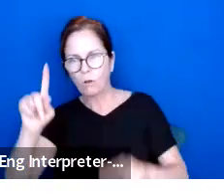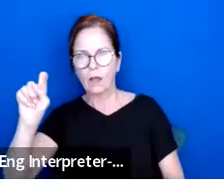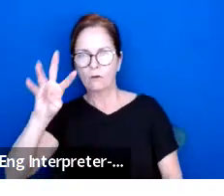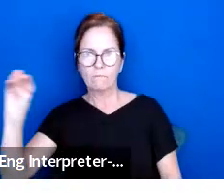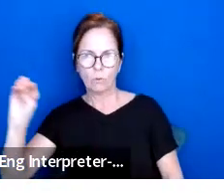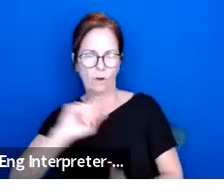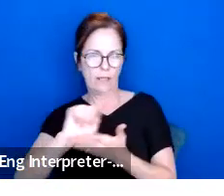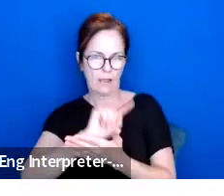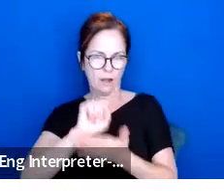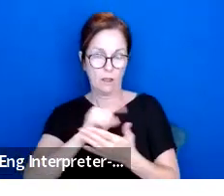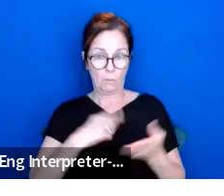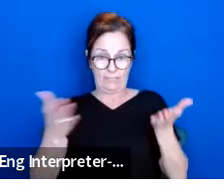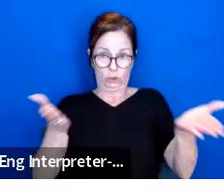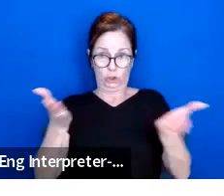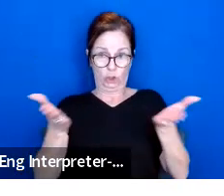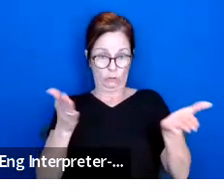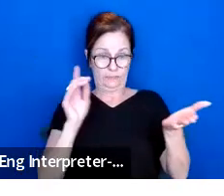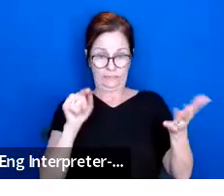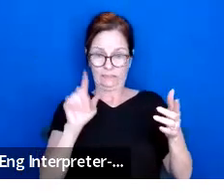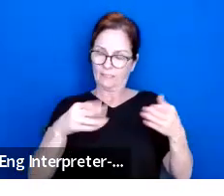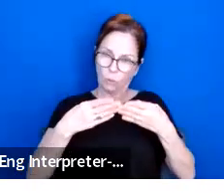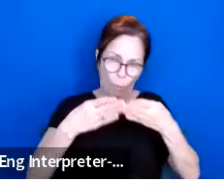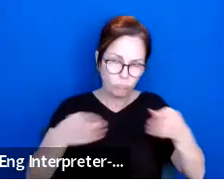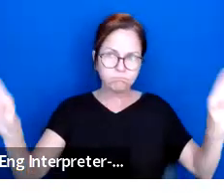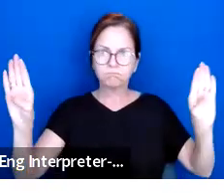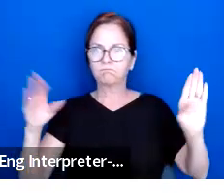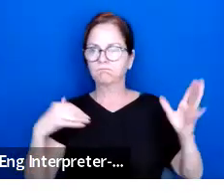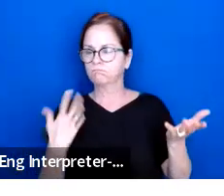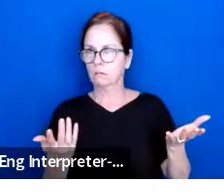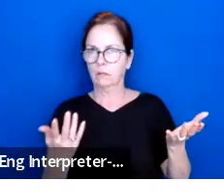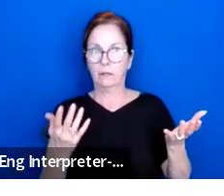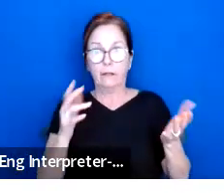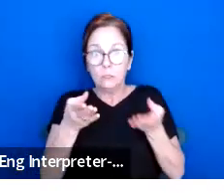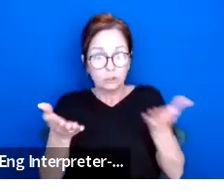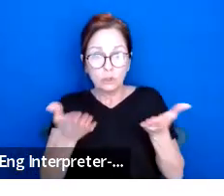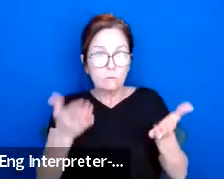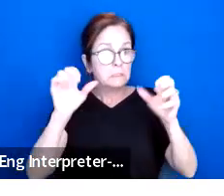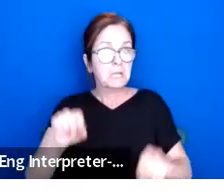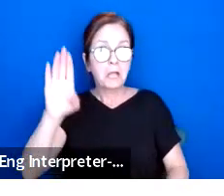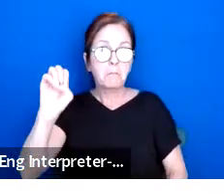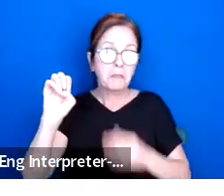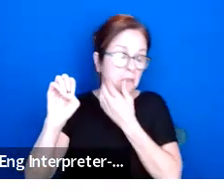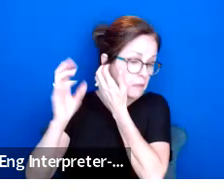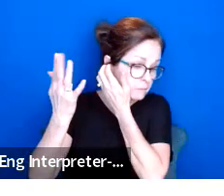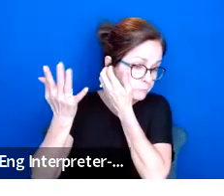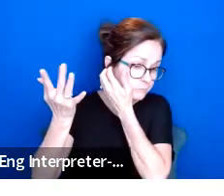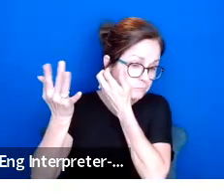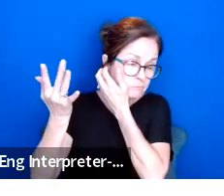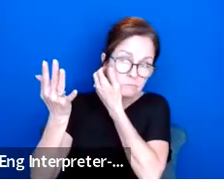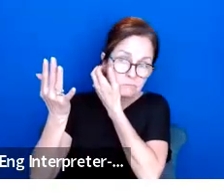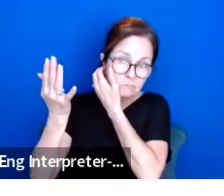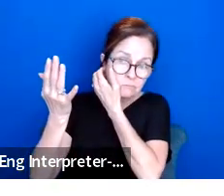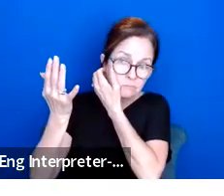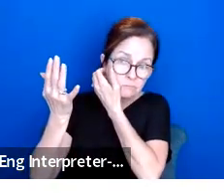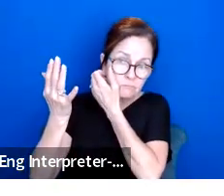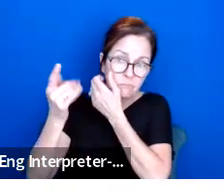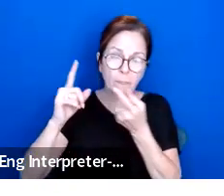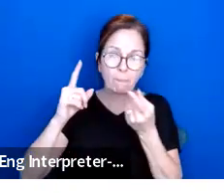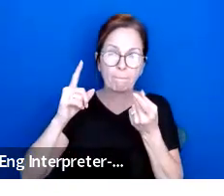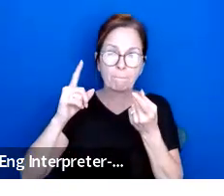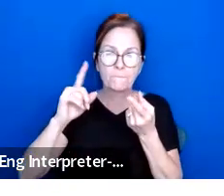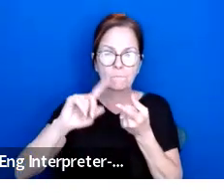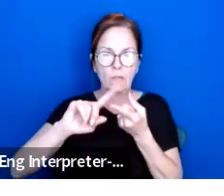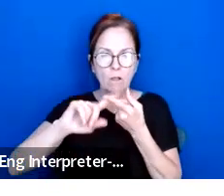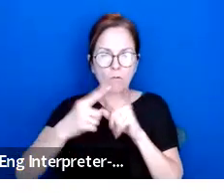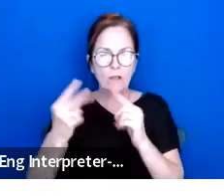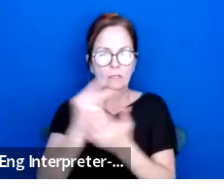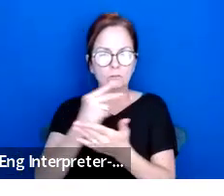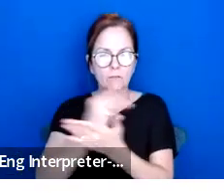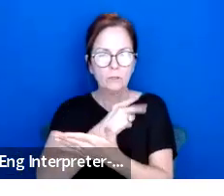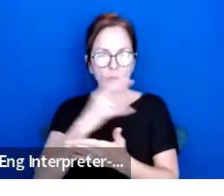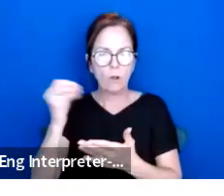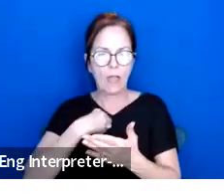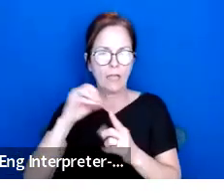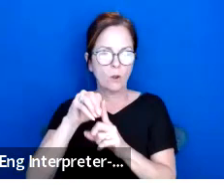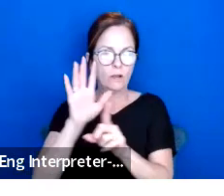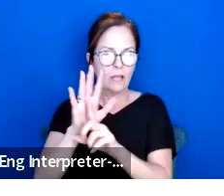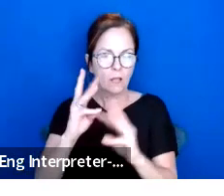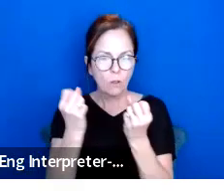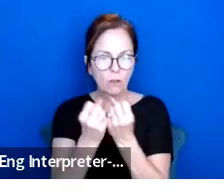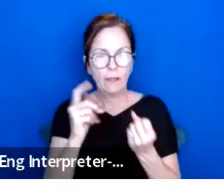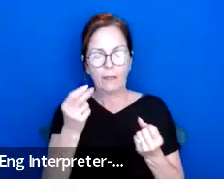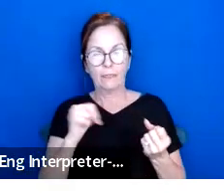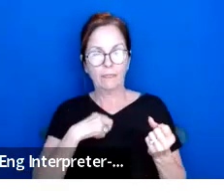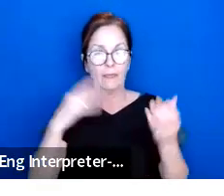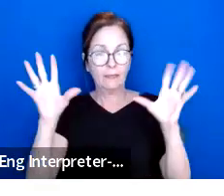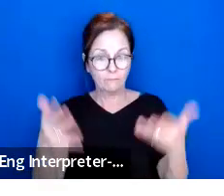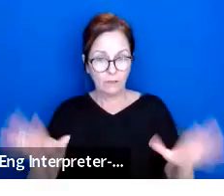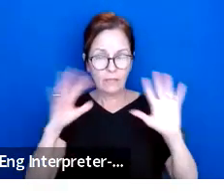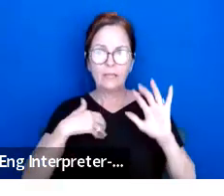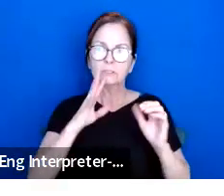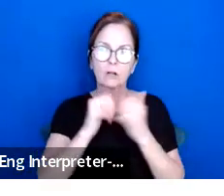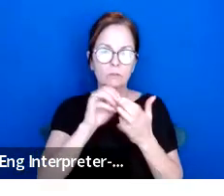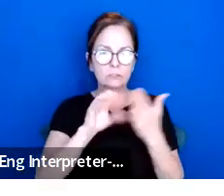It also includes, for example, A lot of us. The like brands may do an orientation workshop and then they're talking with students for an hour afterward about good research practices.